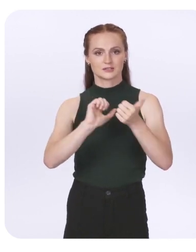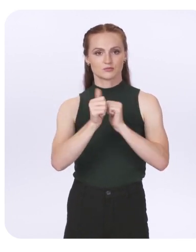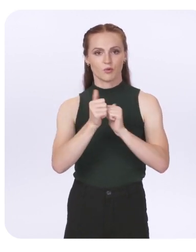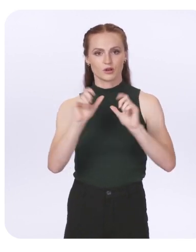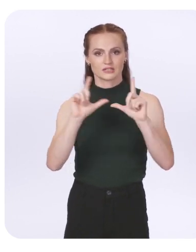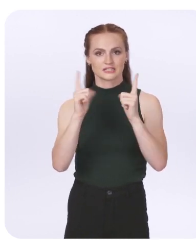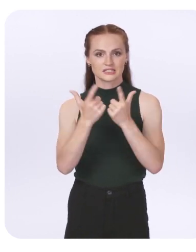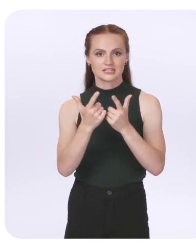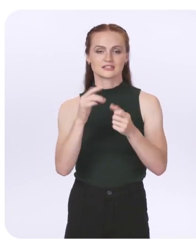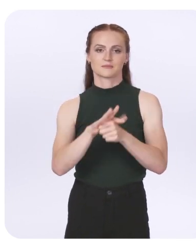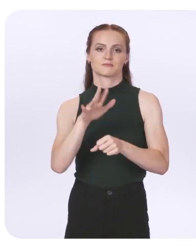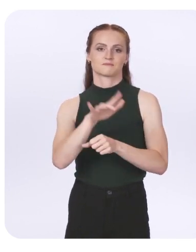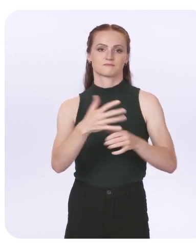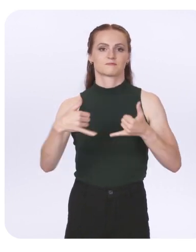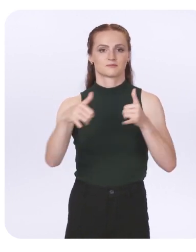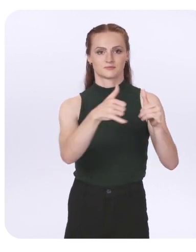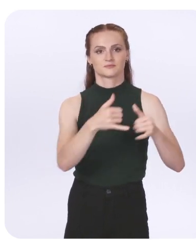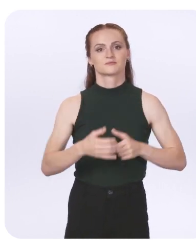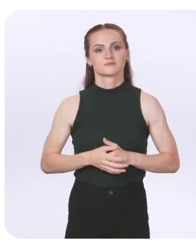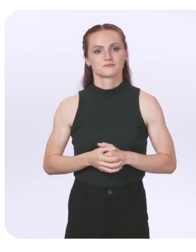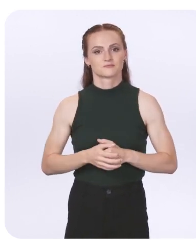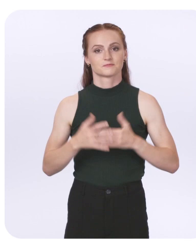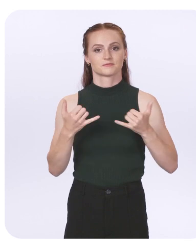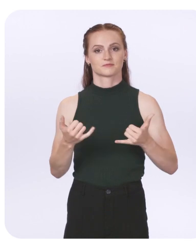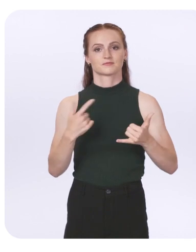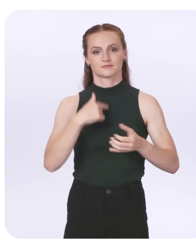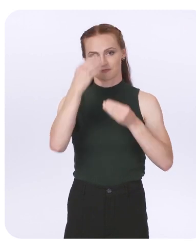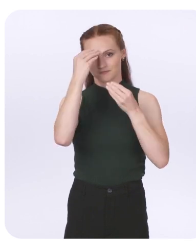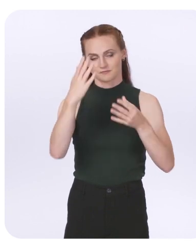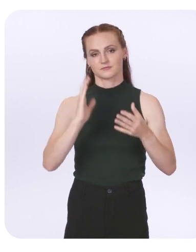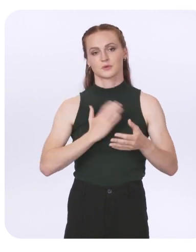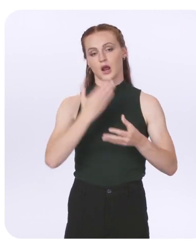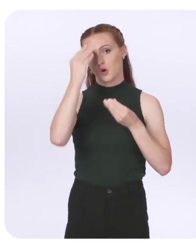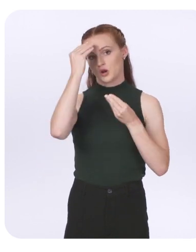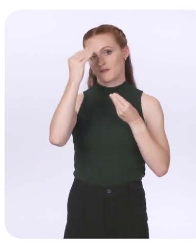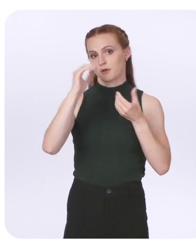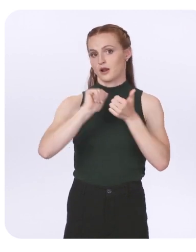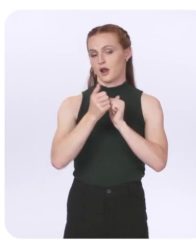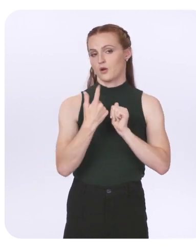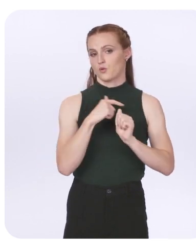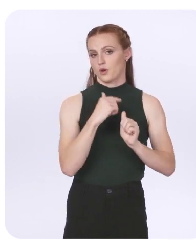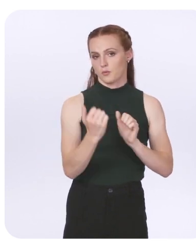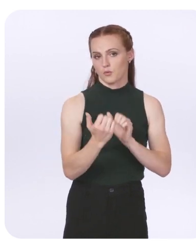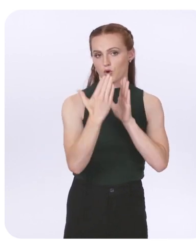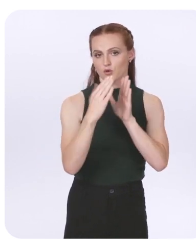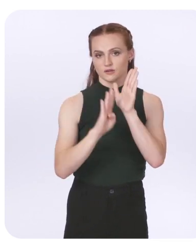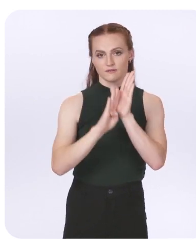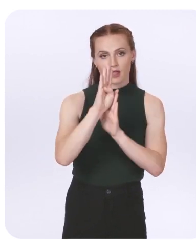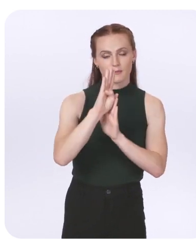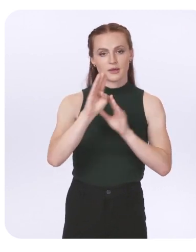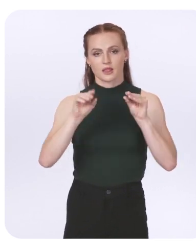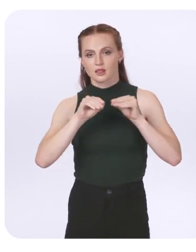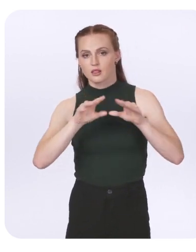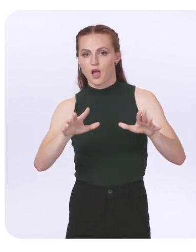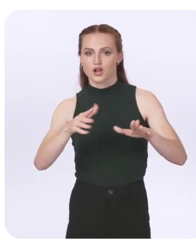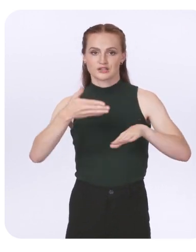Today I want to share some of our insights about how we approach the development, the launch and post launch of Breachers